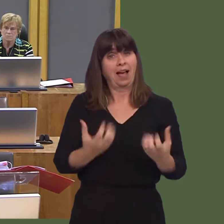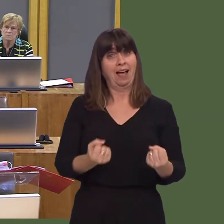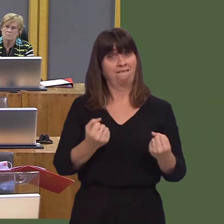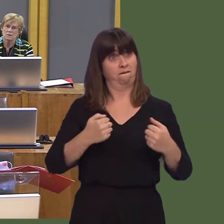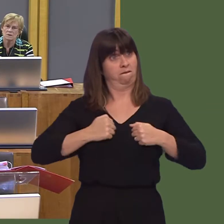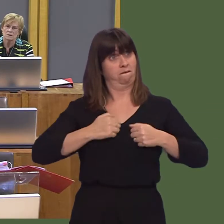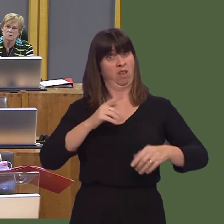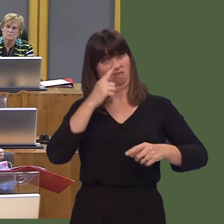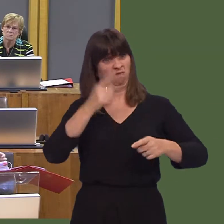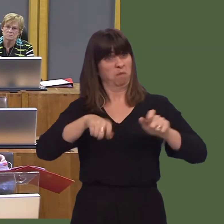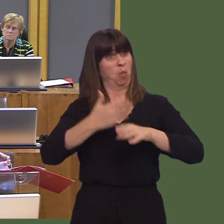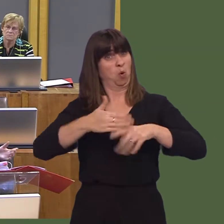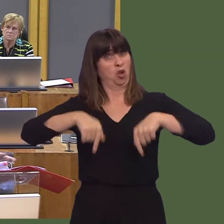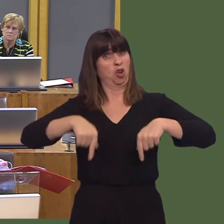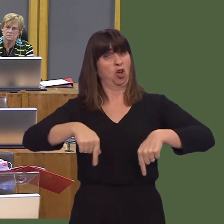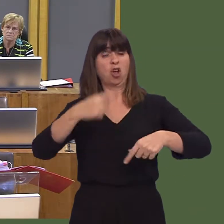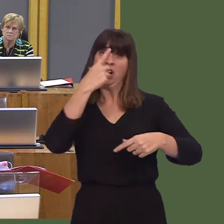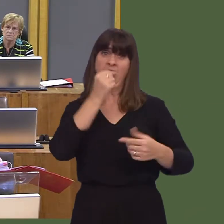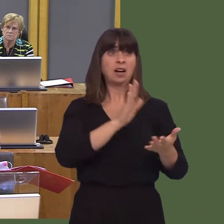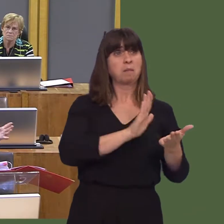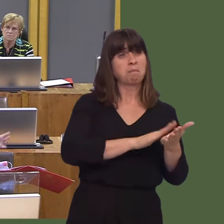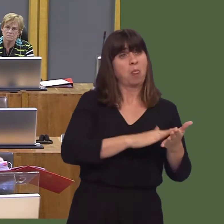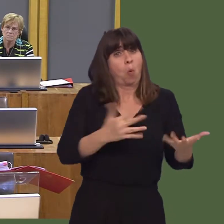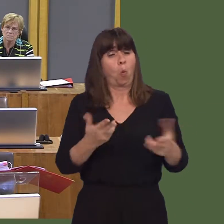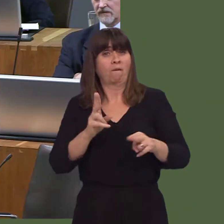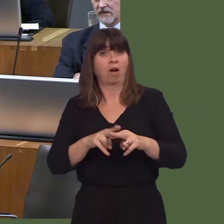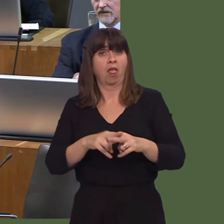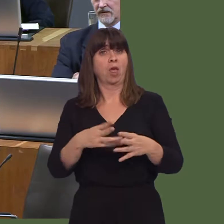for example, and it's worth saying that very loudly, Llywydd, so that more people will